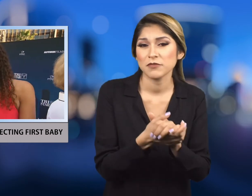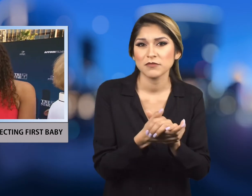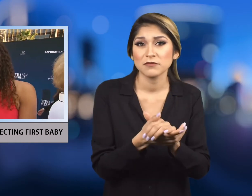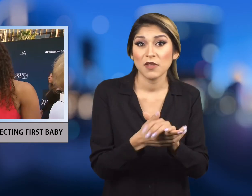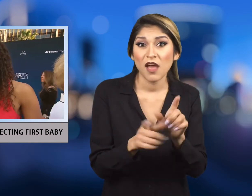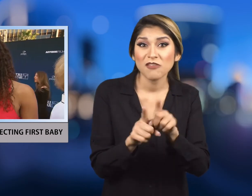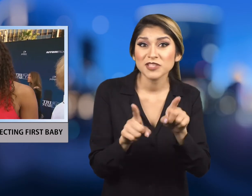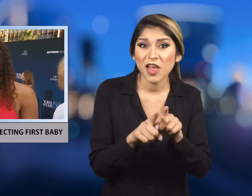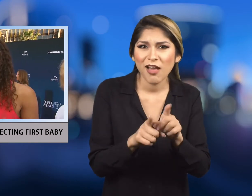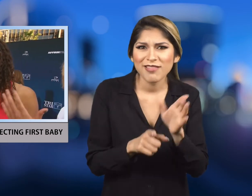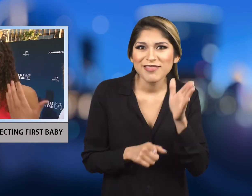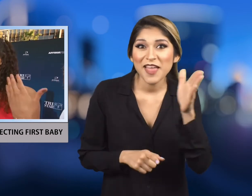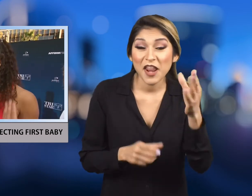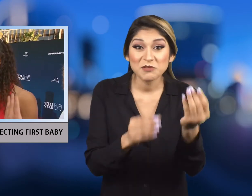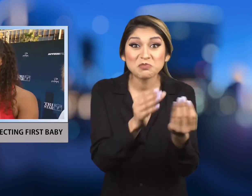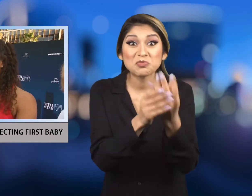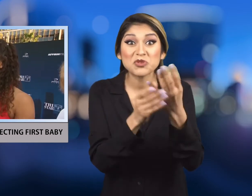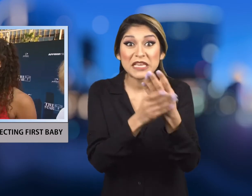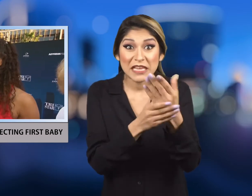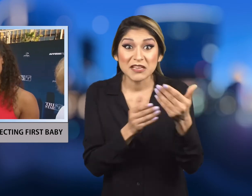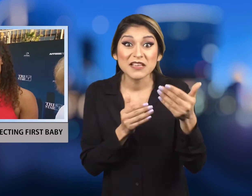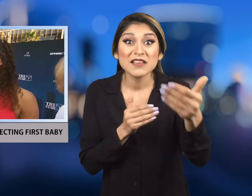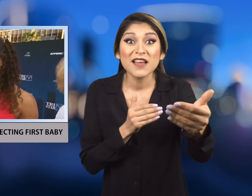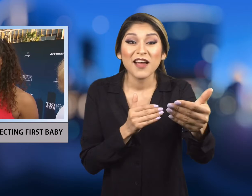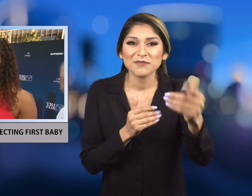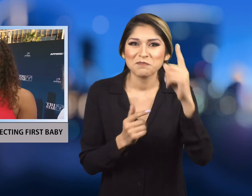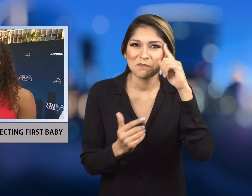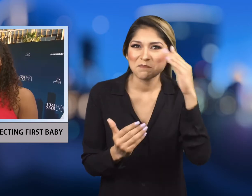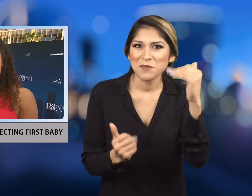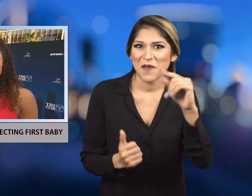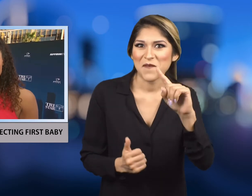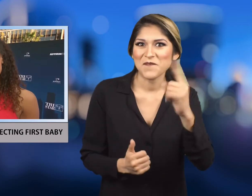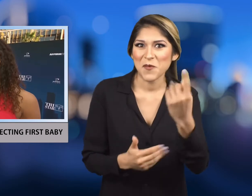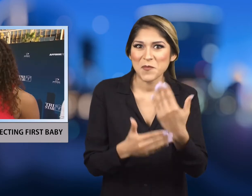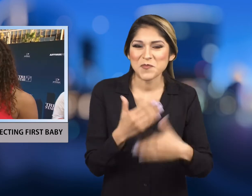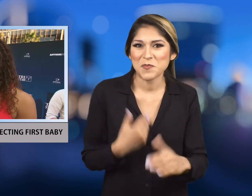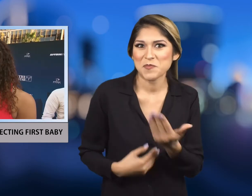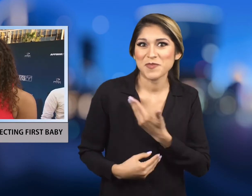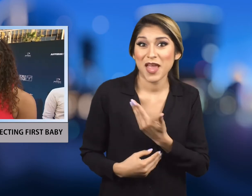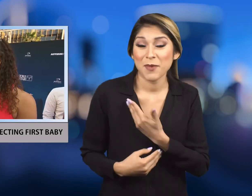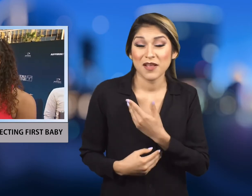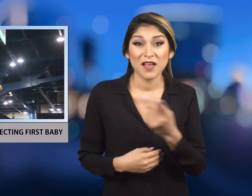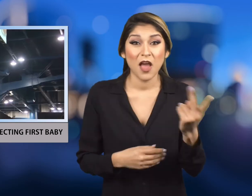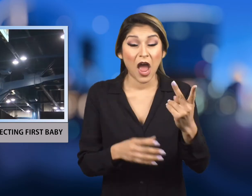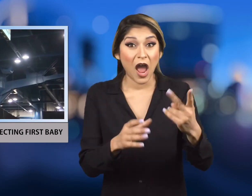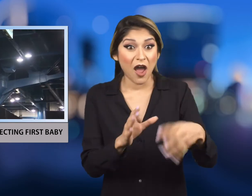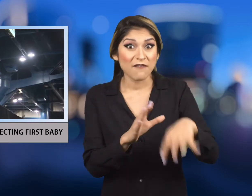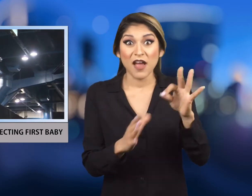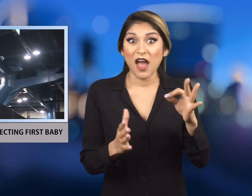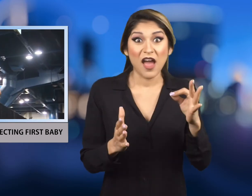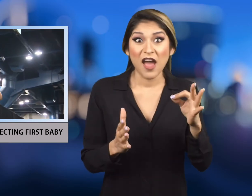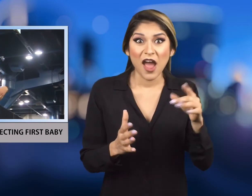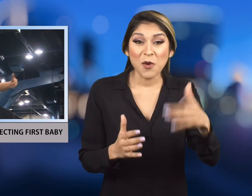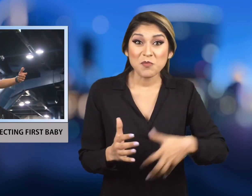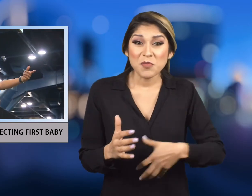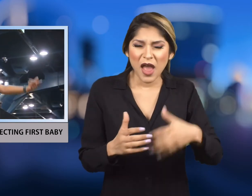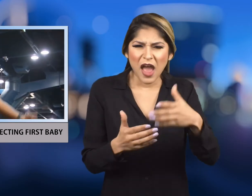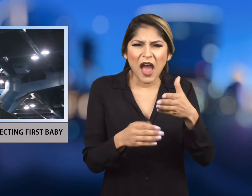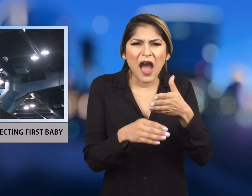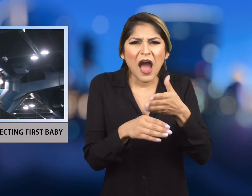Not only that but the two are expecting their first child in the spring. They learned the happy news just a